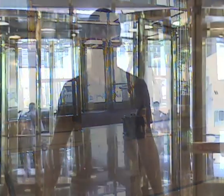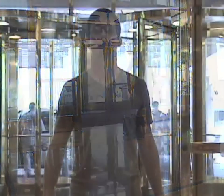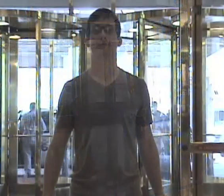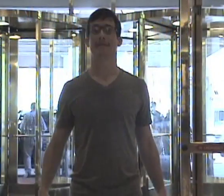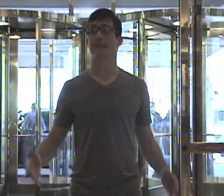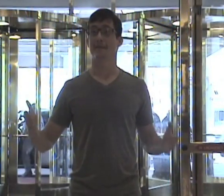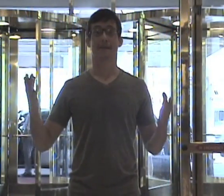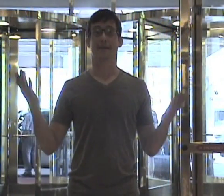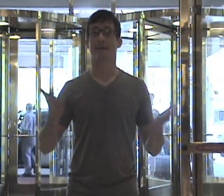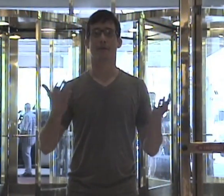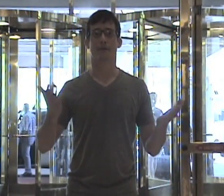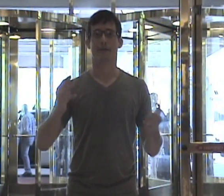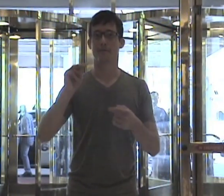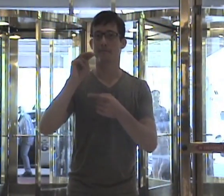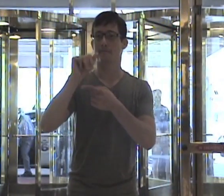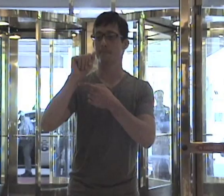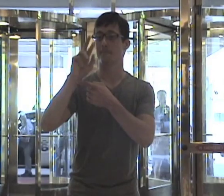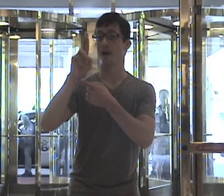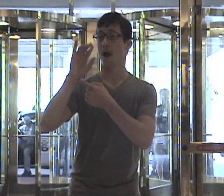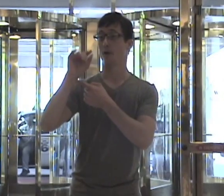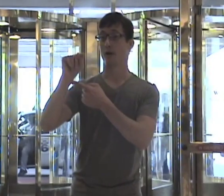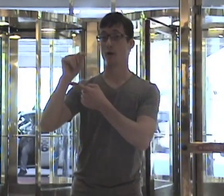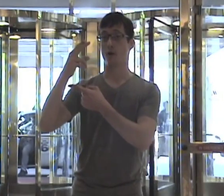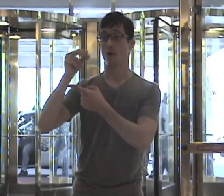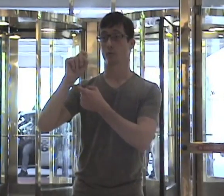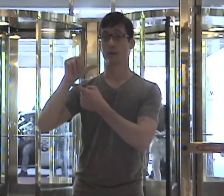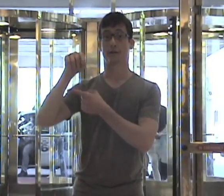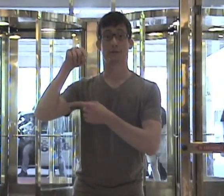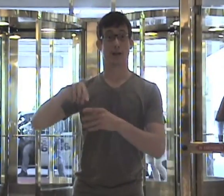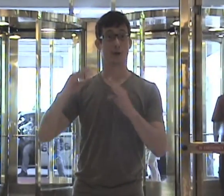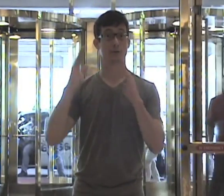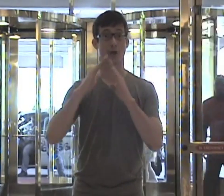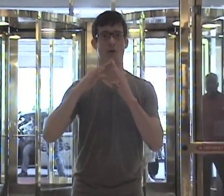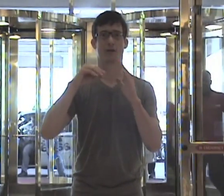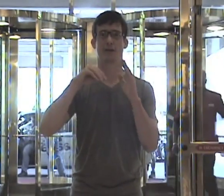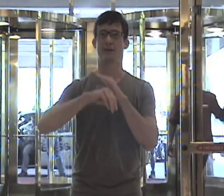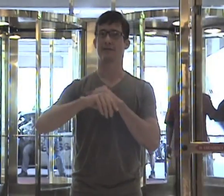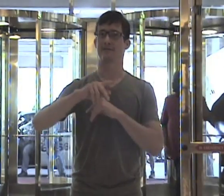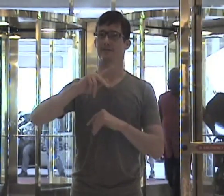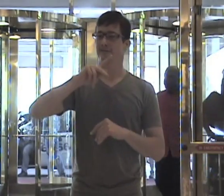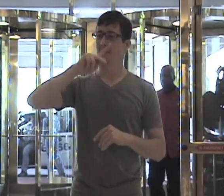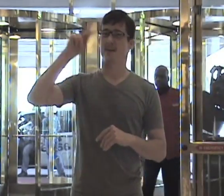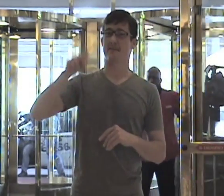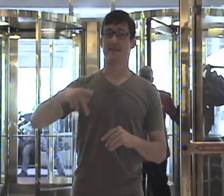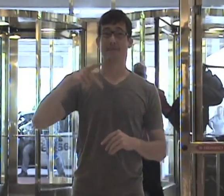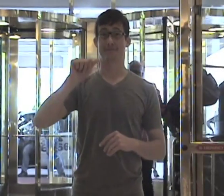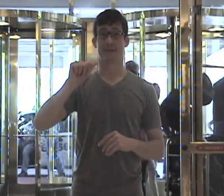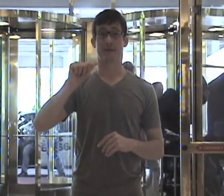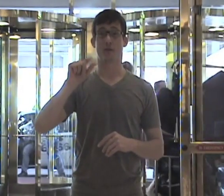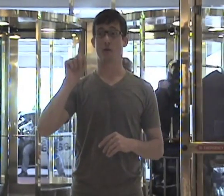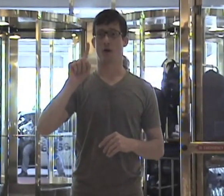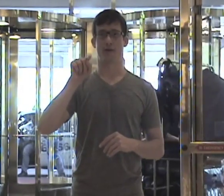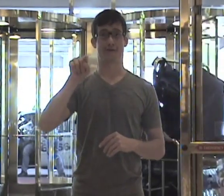Hello! We are here at the Marriott Hotel in downtown Philadelphia, PA. This hotel will